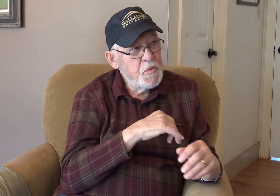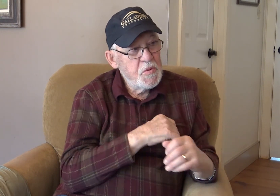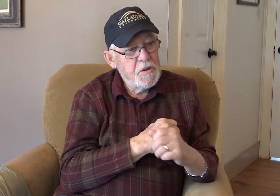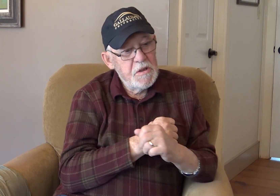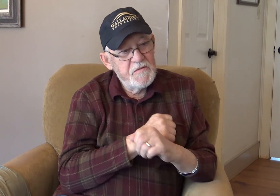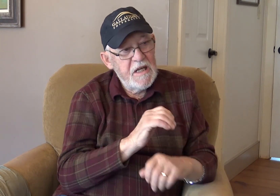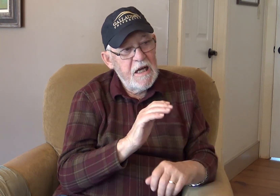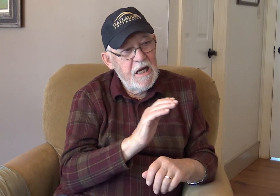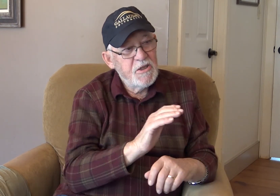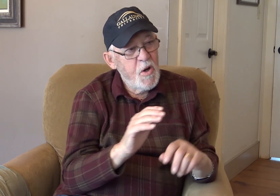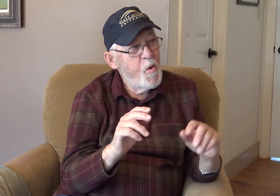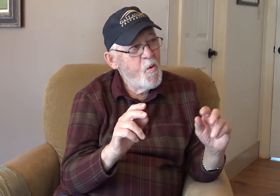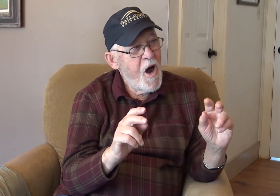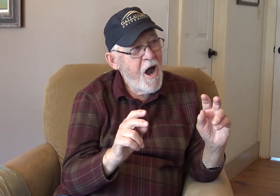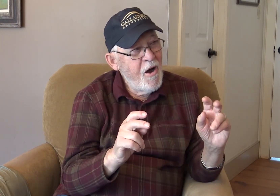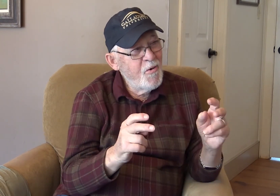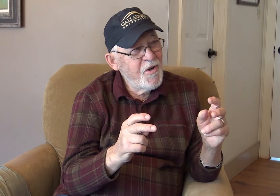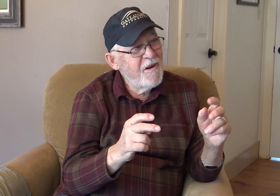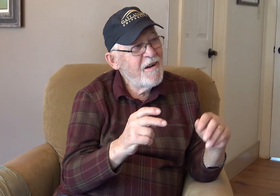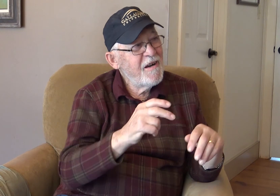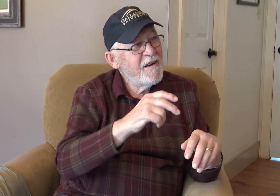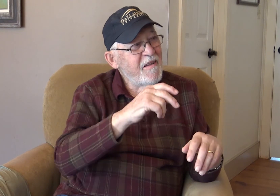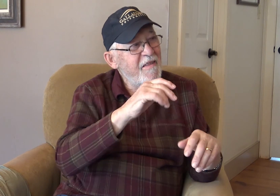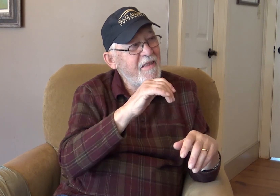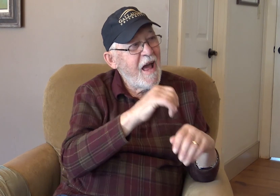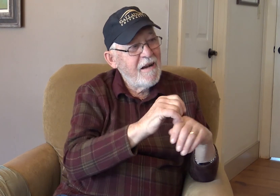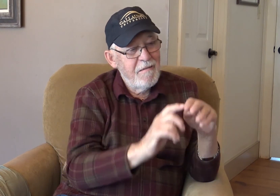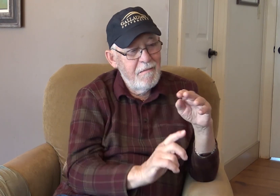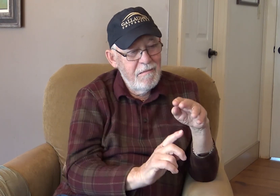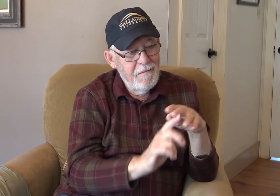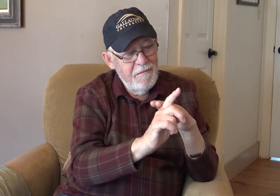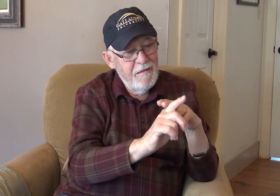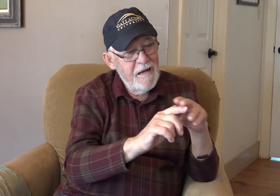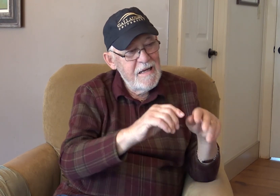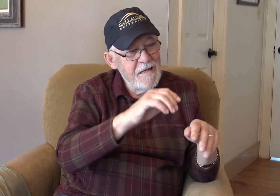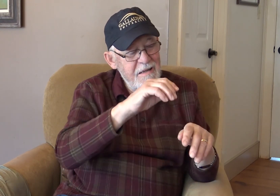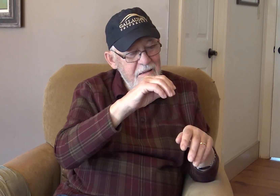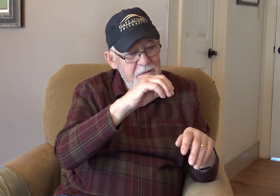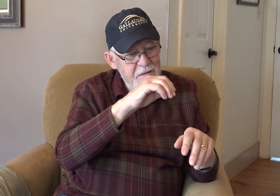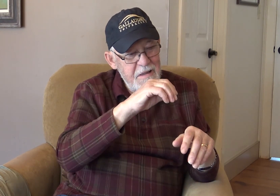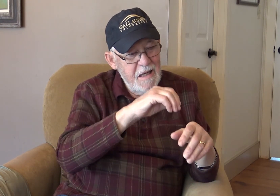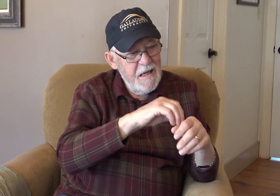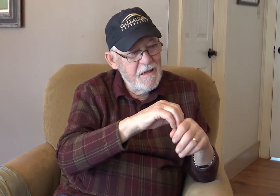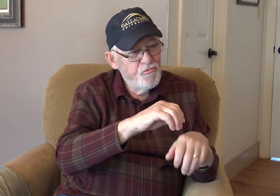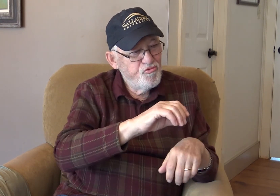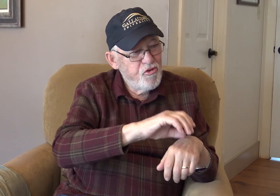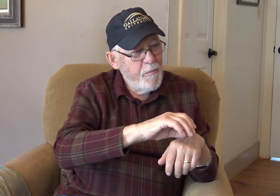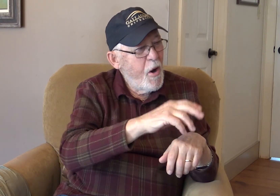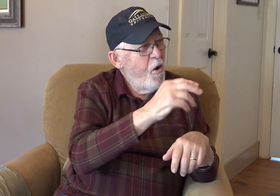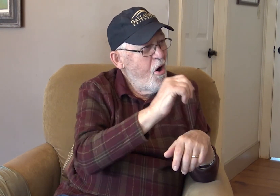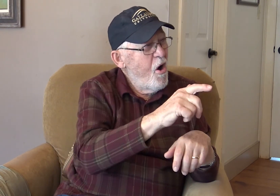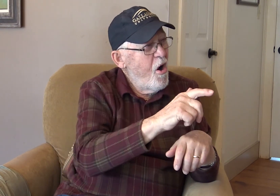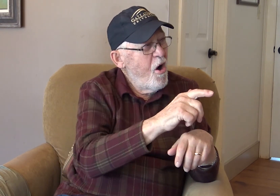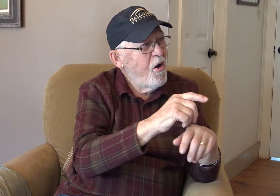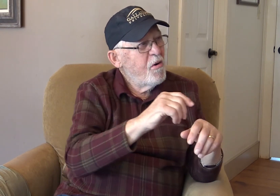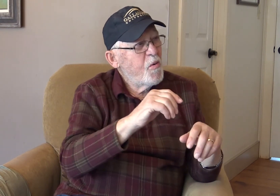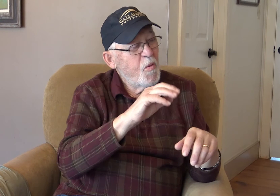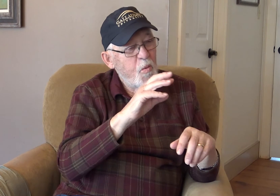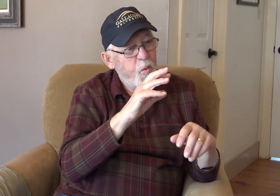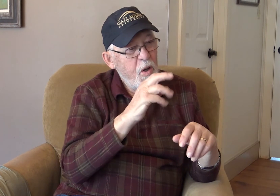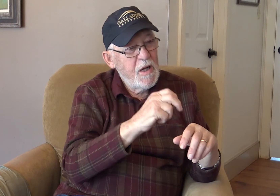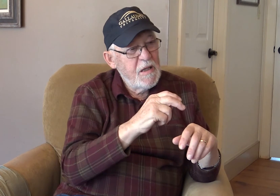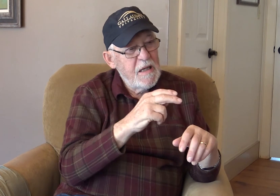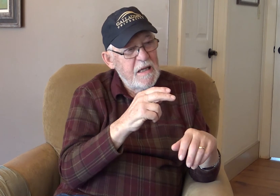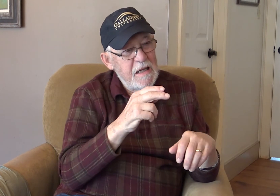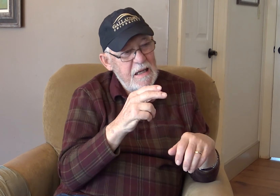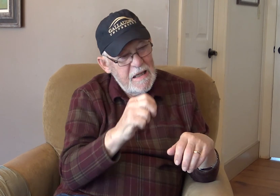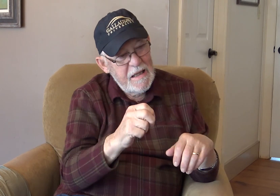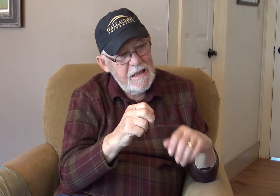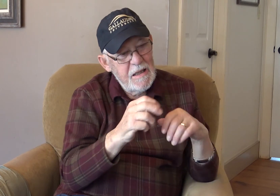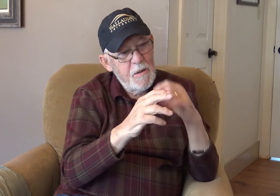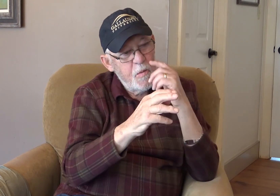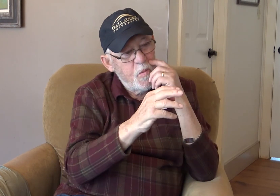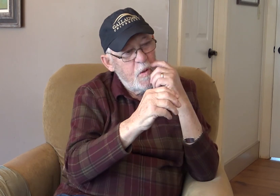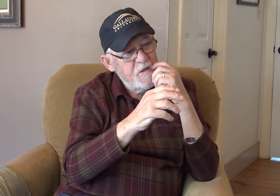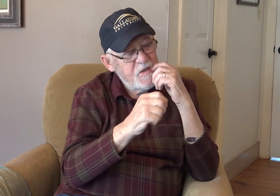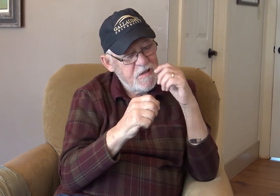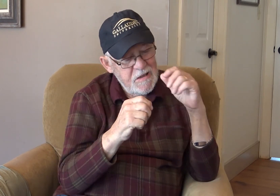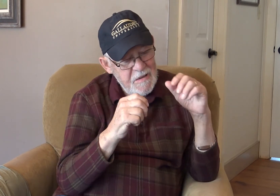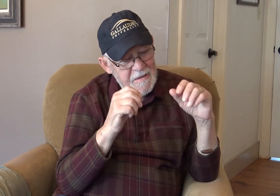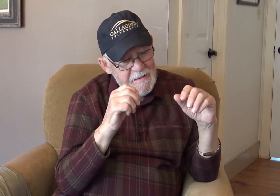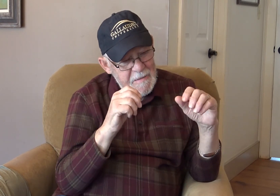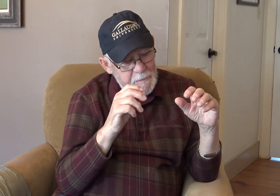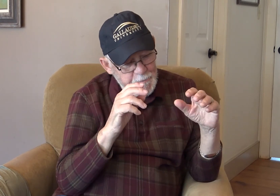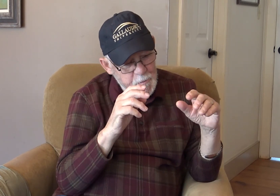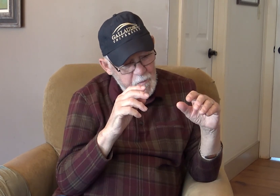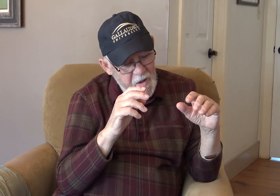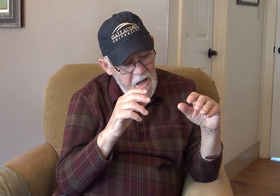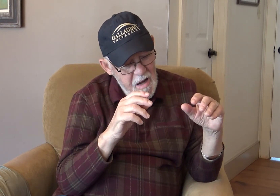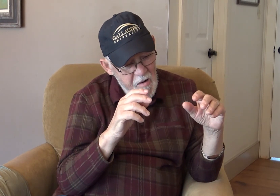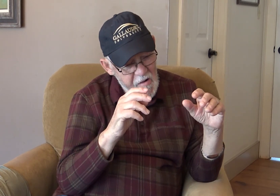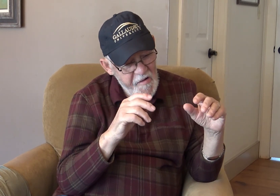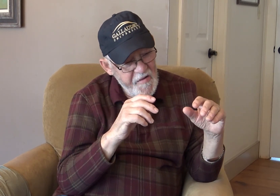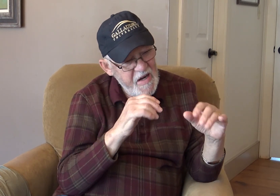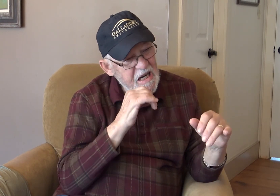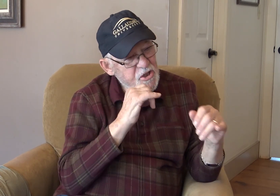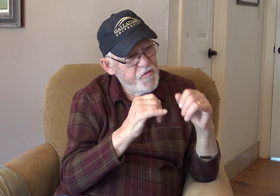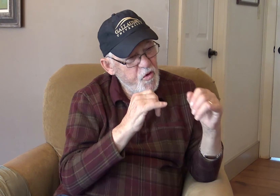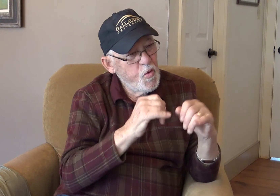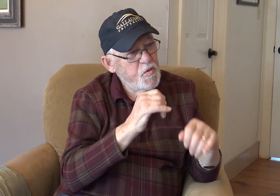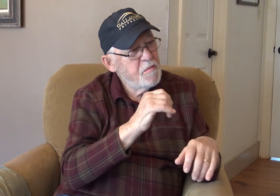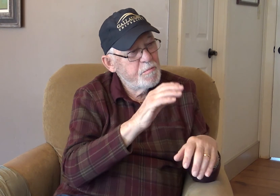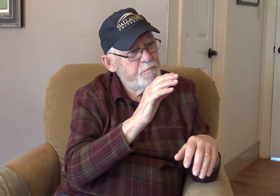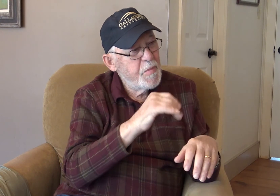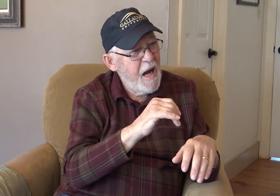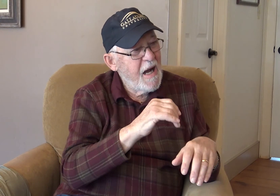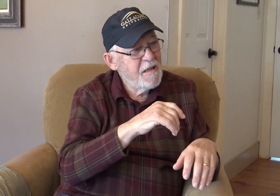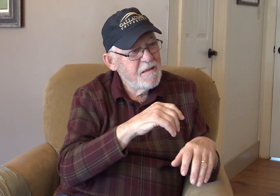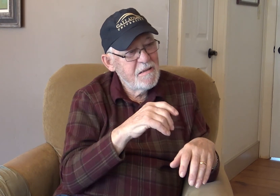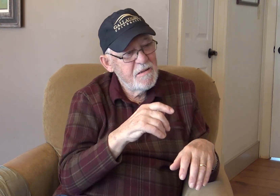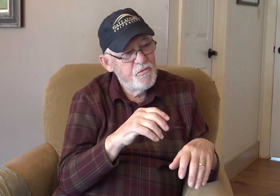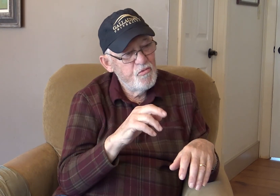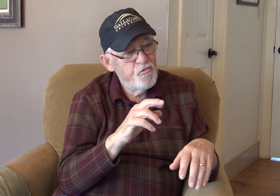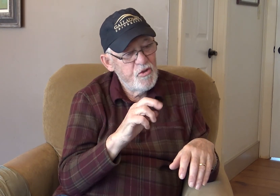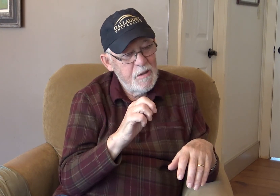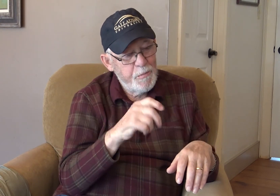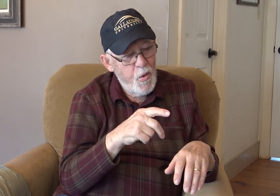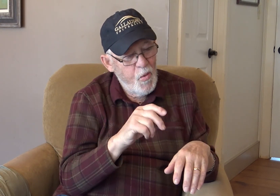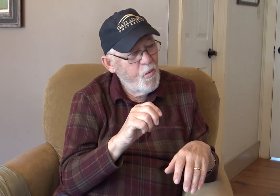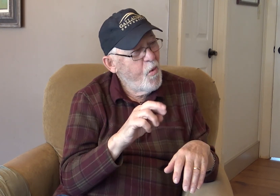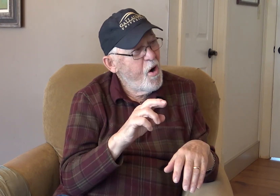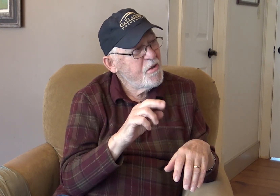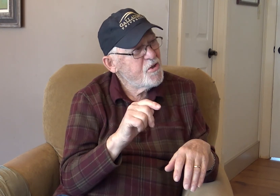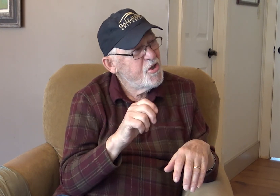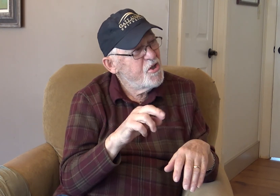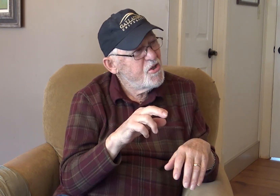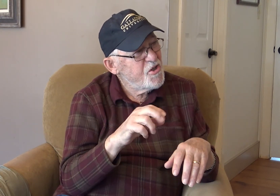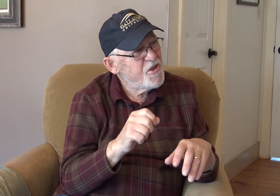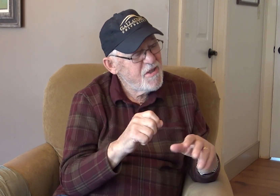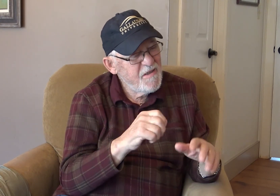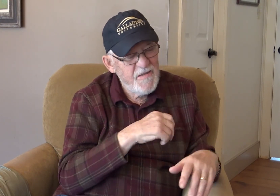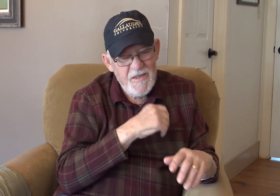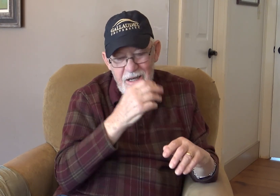I love his quote that came up when he was interviewed by reporters in Chapel Hall.